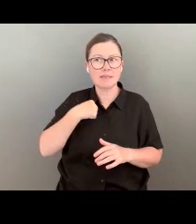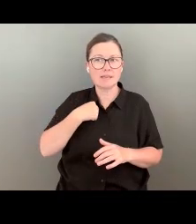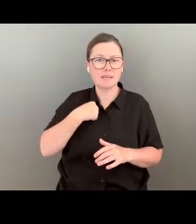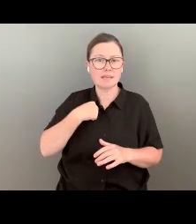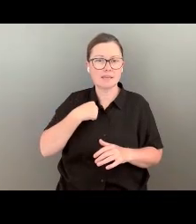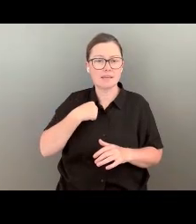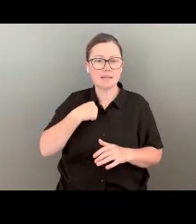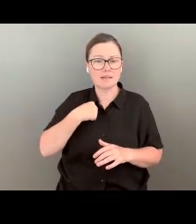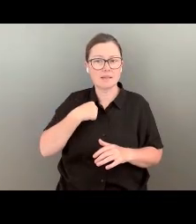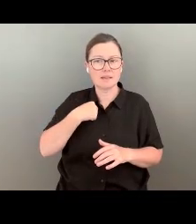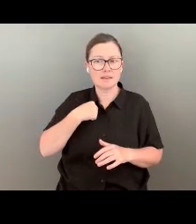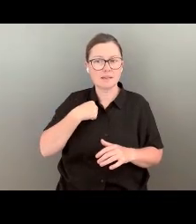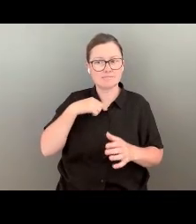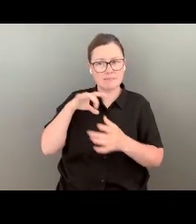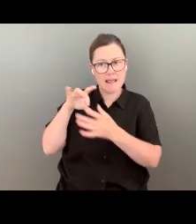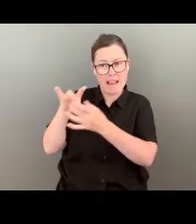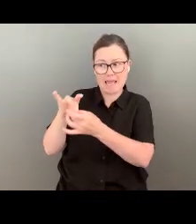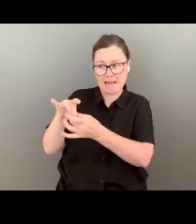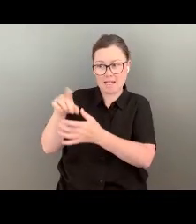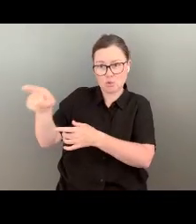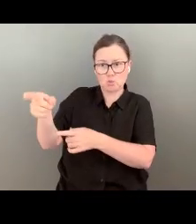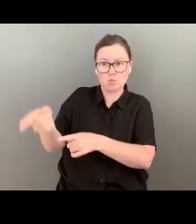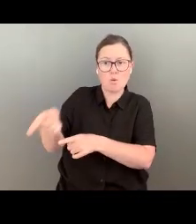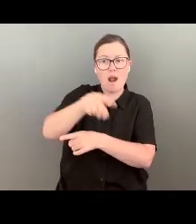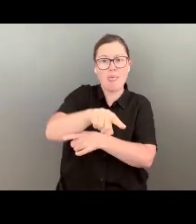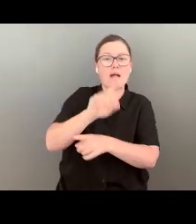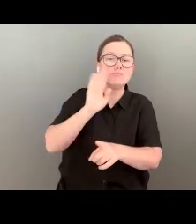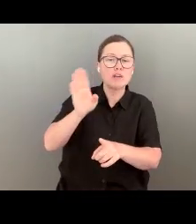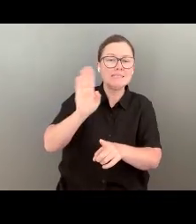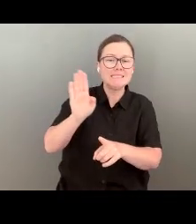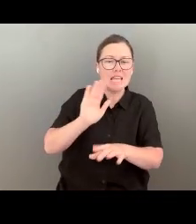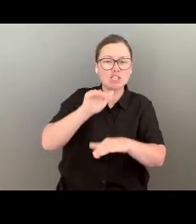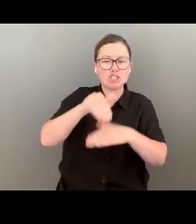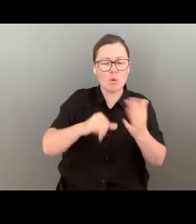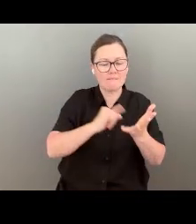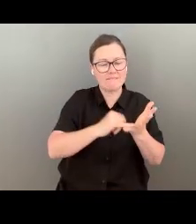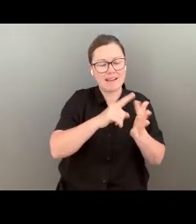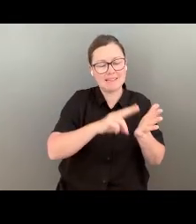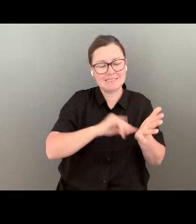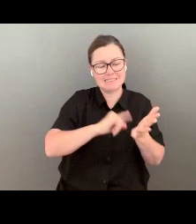what Nerine was just speaking about in terms of sensory preferences. I really had to go on a journey.